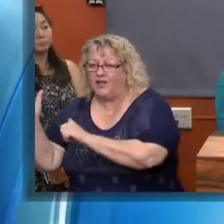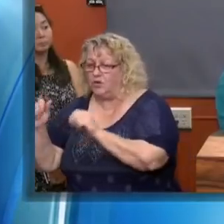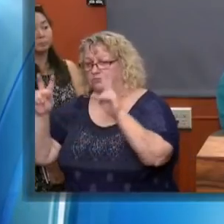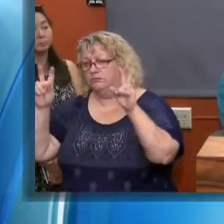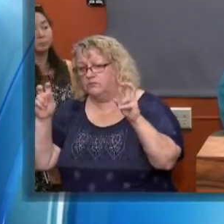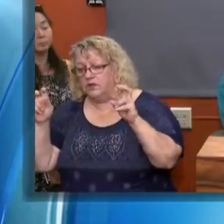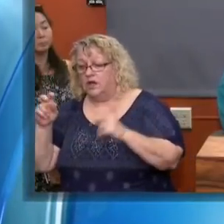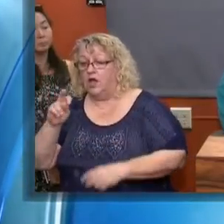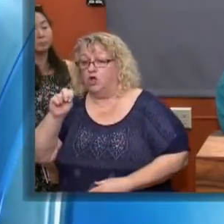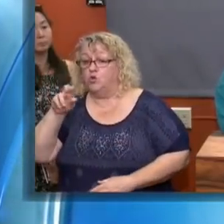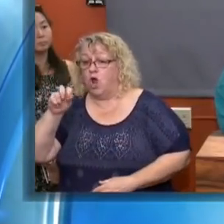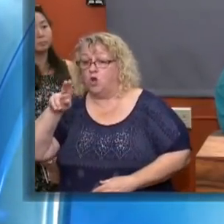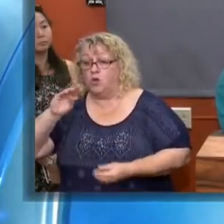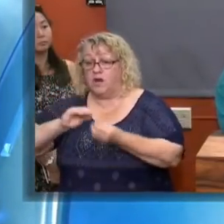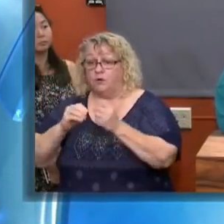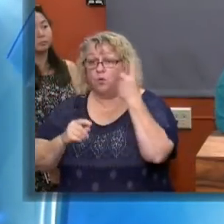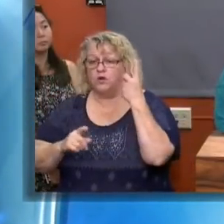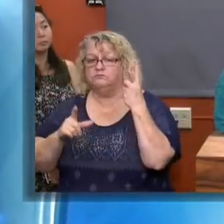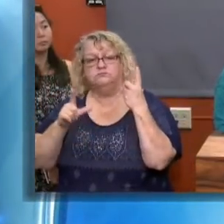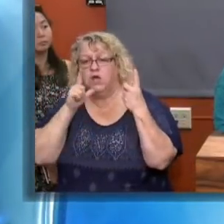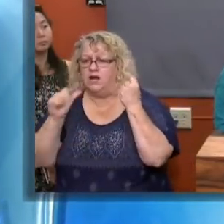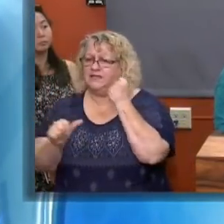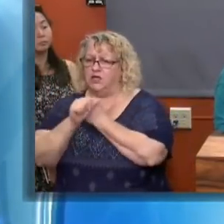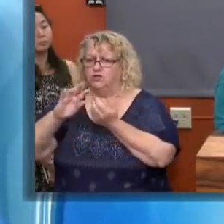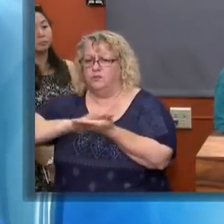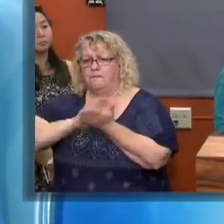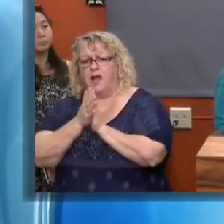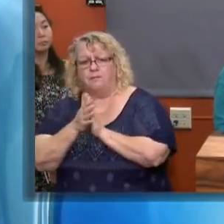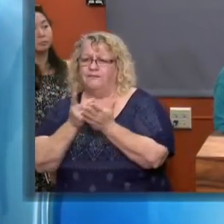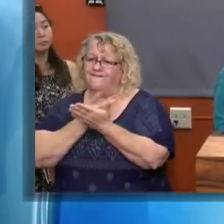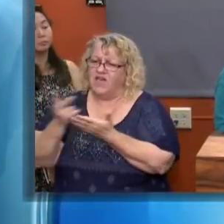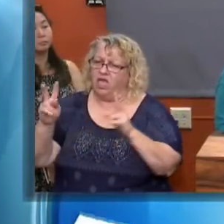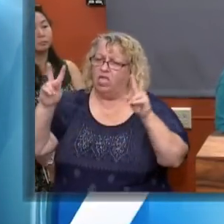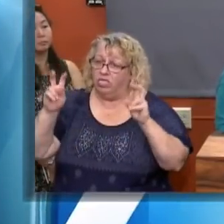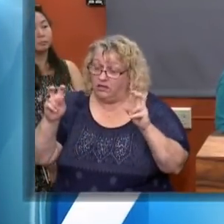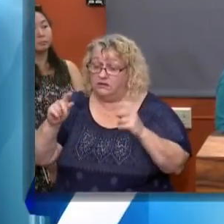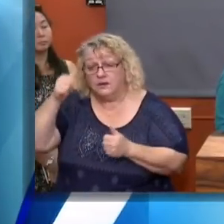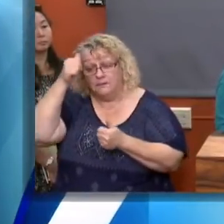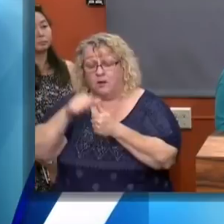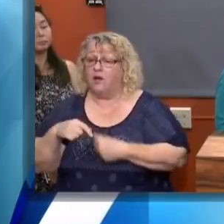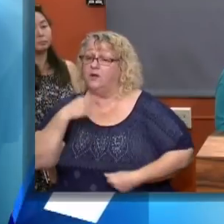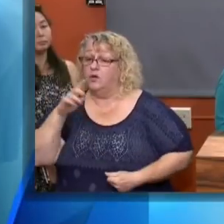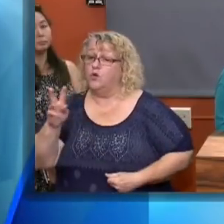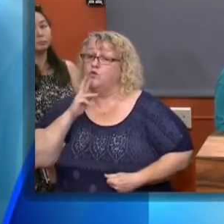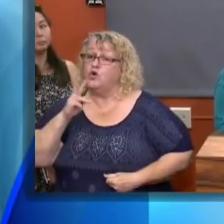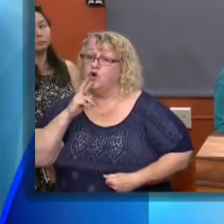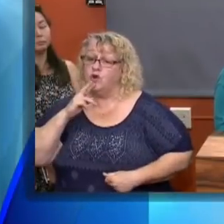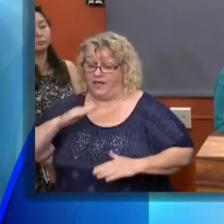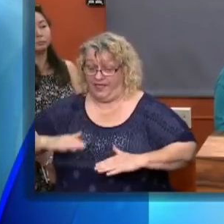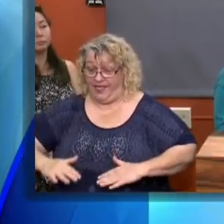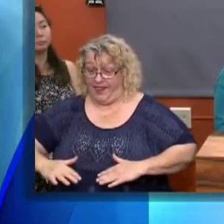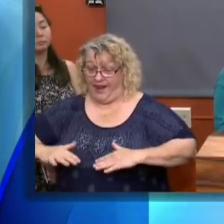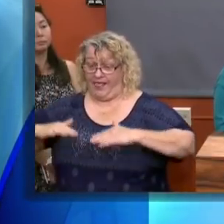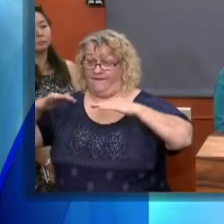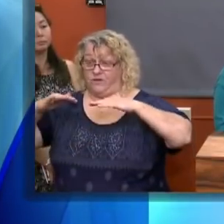NOTIFICATION OUT TO THE COMMUNITY BECAUSE THERE WAS NO NEED TO EVACUATE. BECAUSE NUUANU RESERVOIR NUMBER 1 WAS NOT IN DANGER OF FAILING.